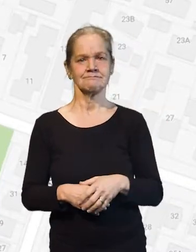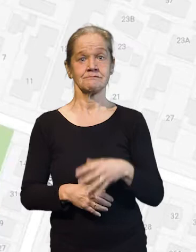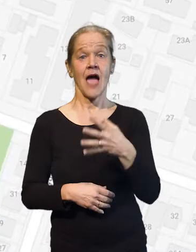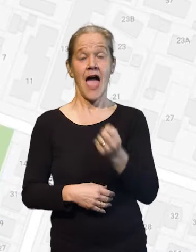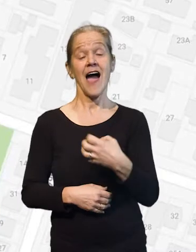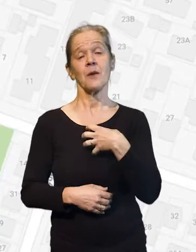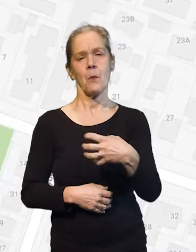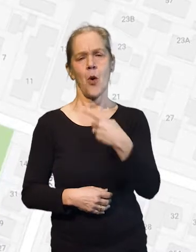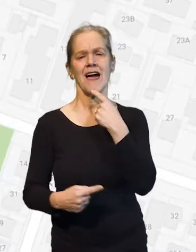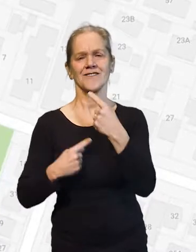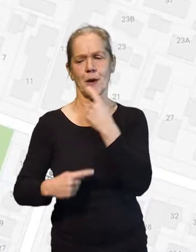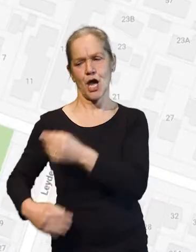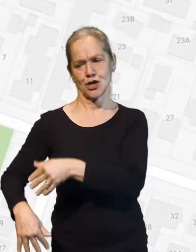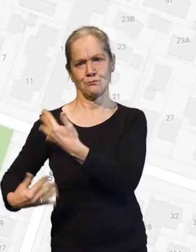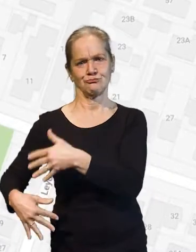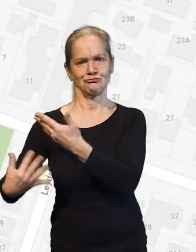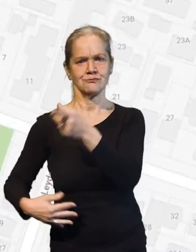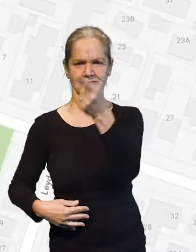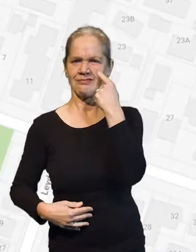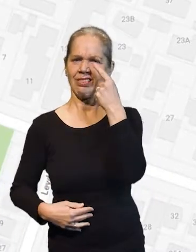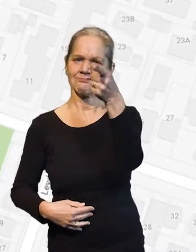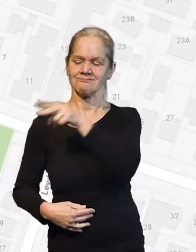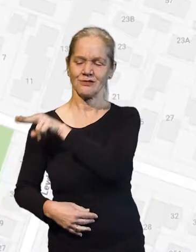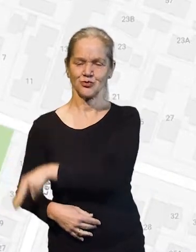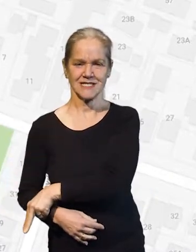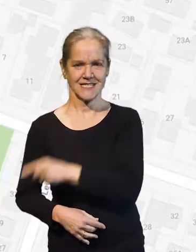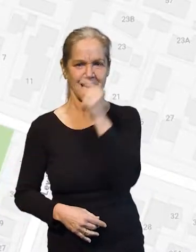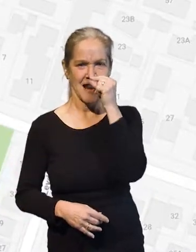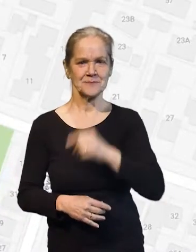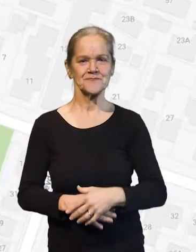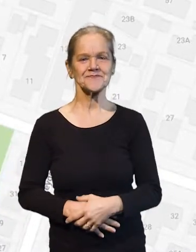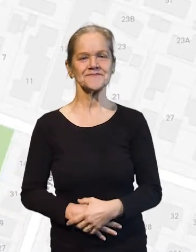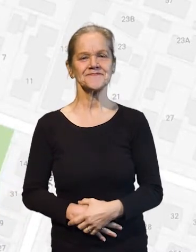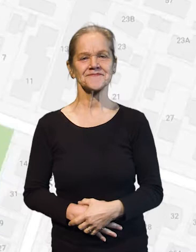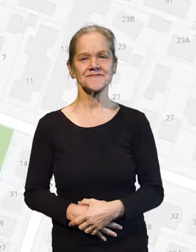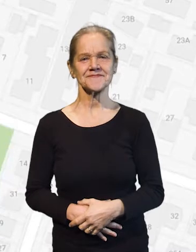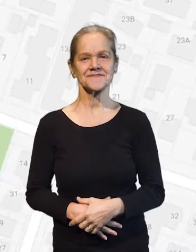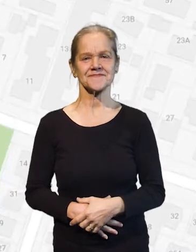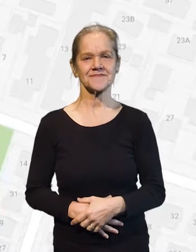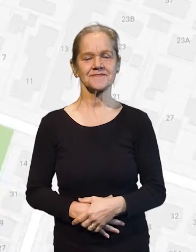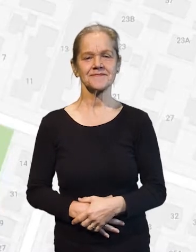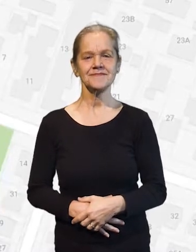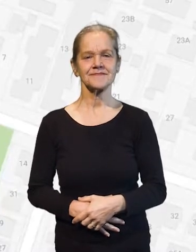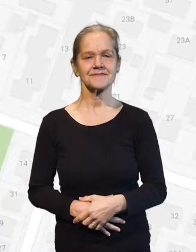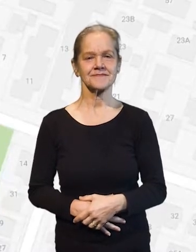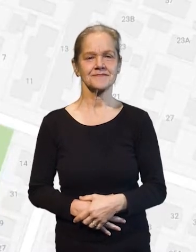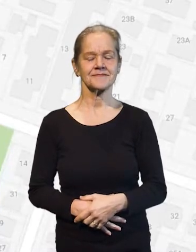There's also other information on there as well if you're interested, and you can find that again just by scrolling up and down.